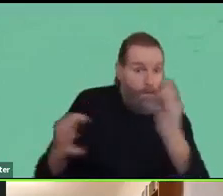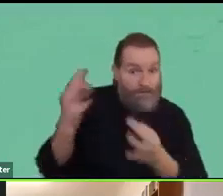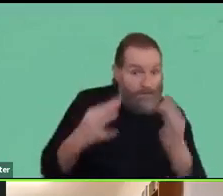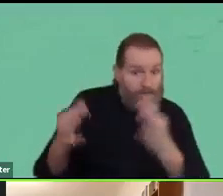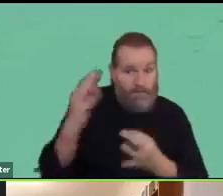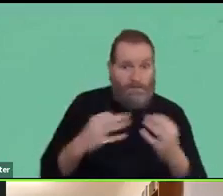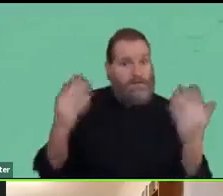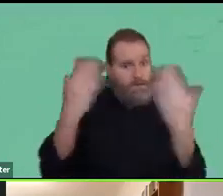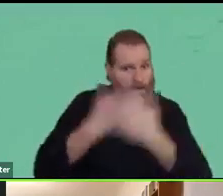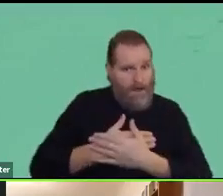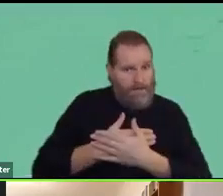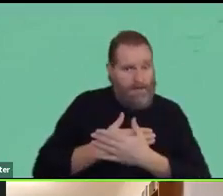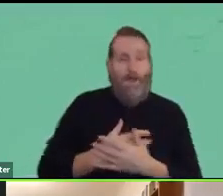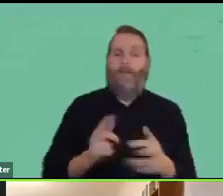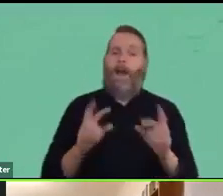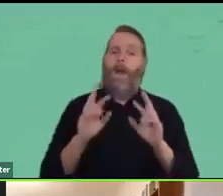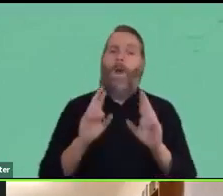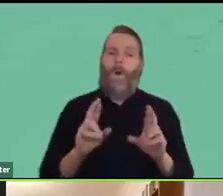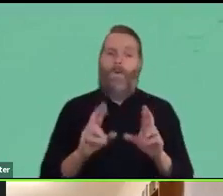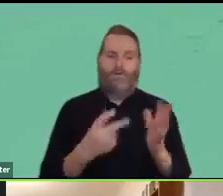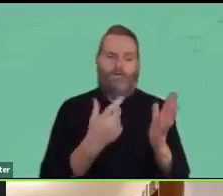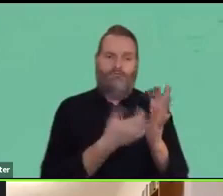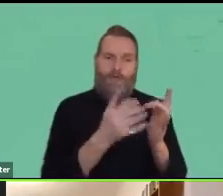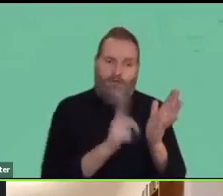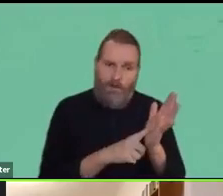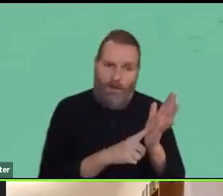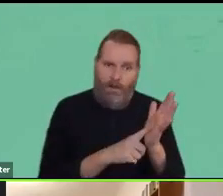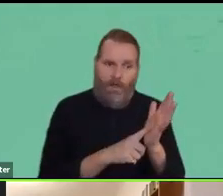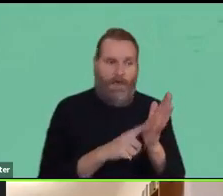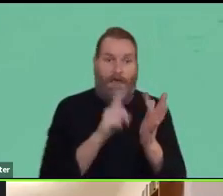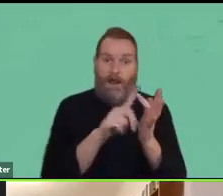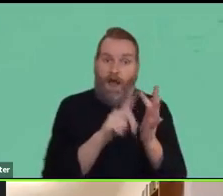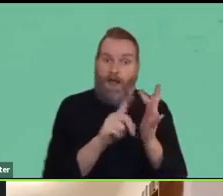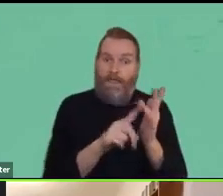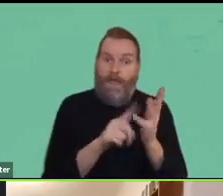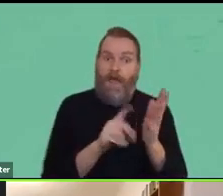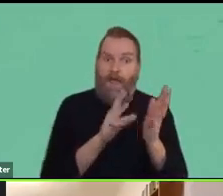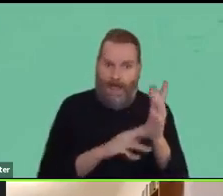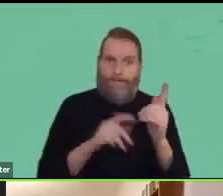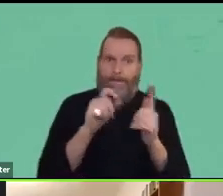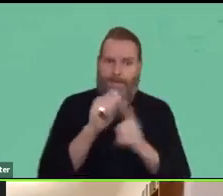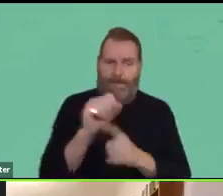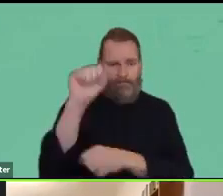see Rachel and all our other MPs I’m sure we were standing shoulder to shoulder with us into 2021